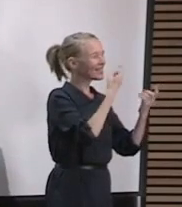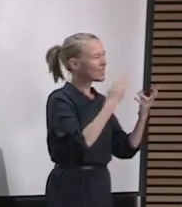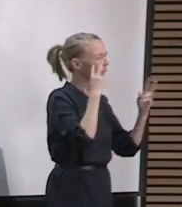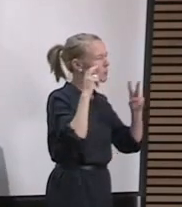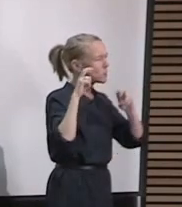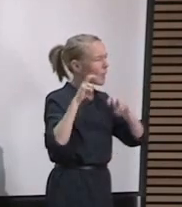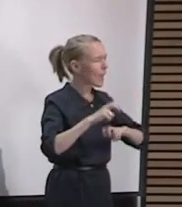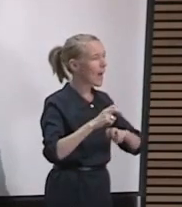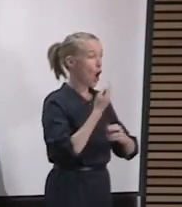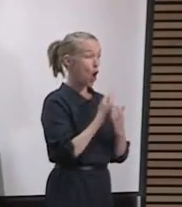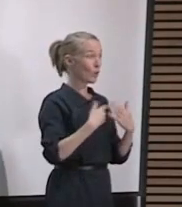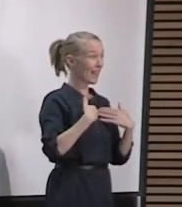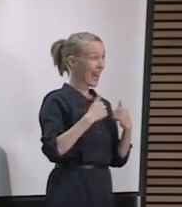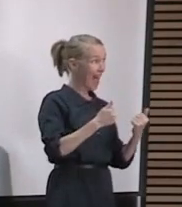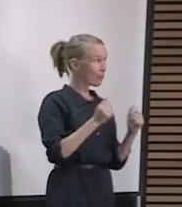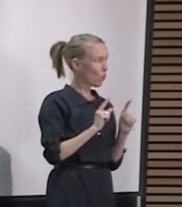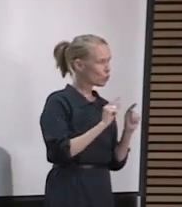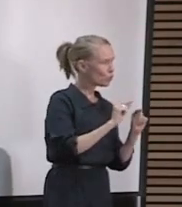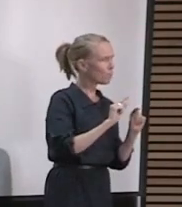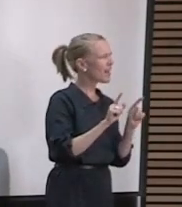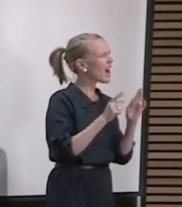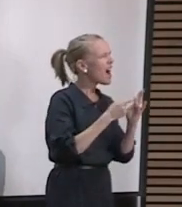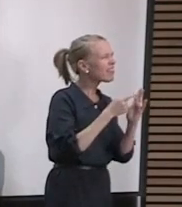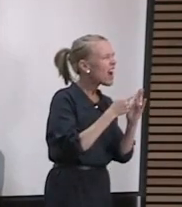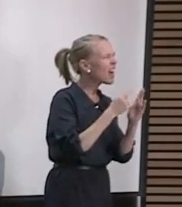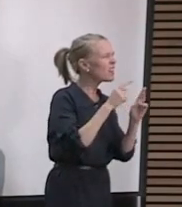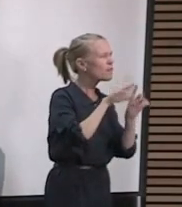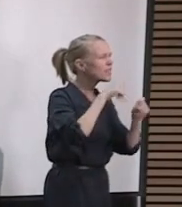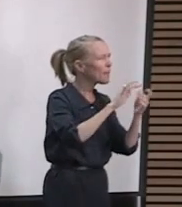into what has happened with the health response to hamper